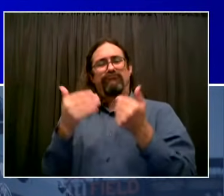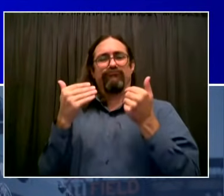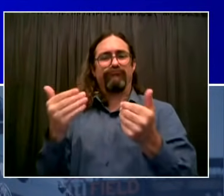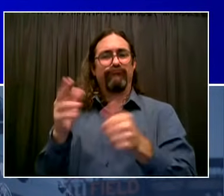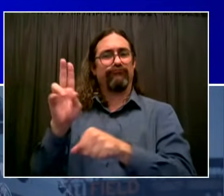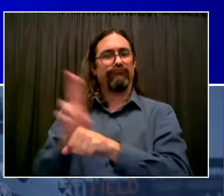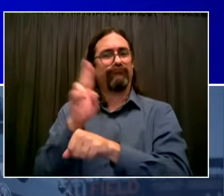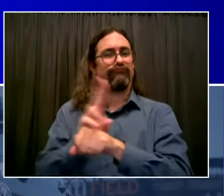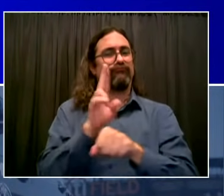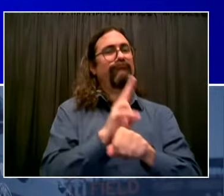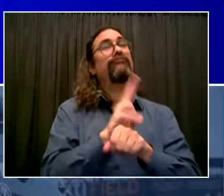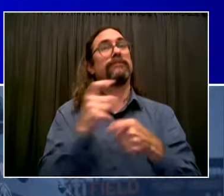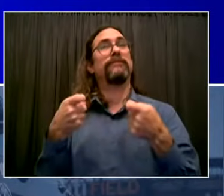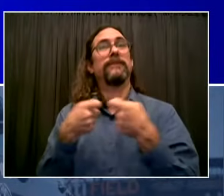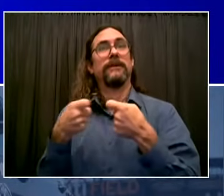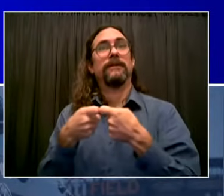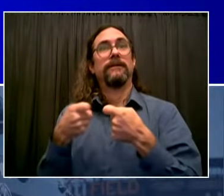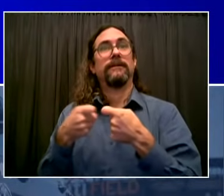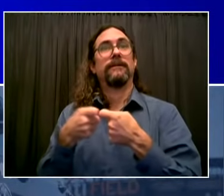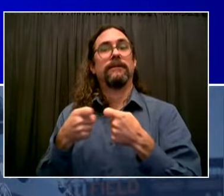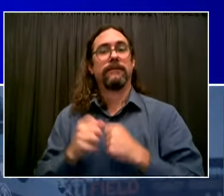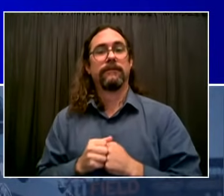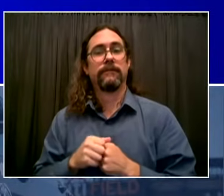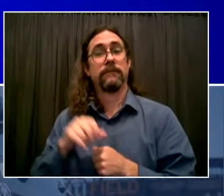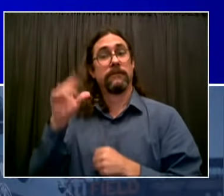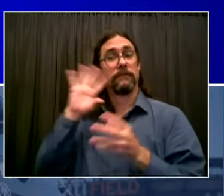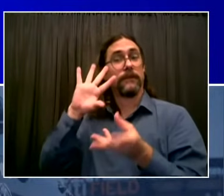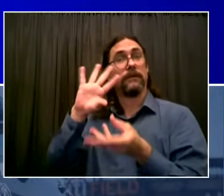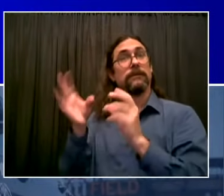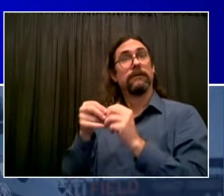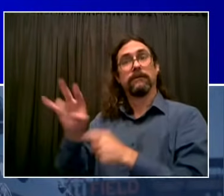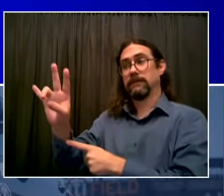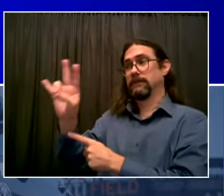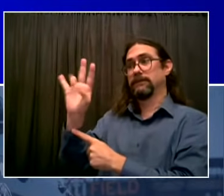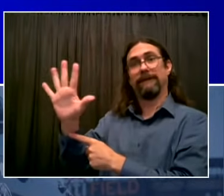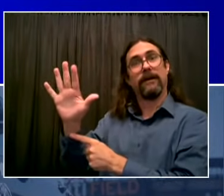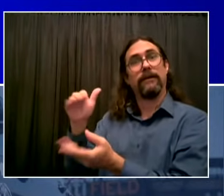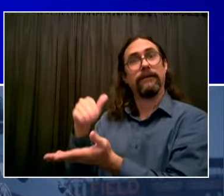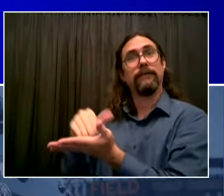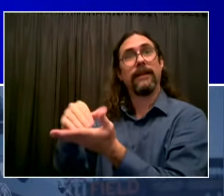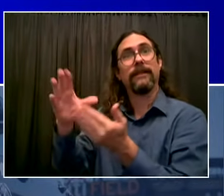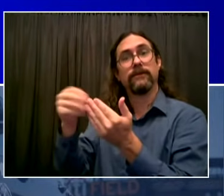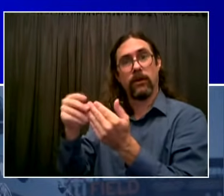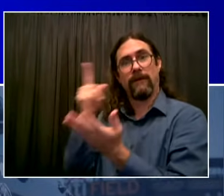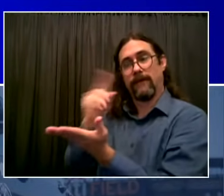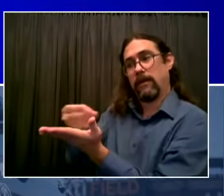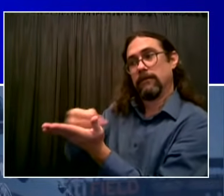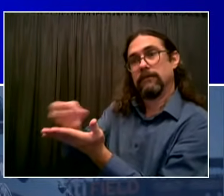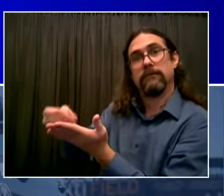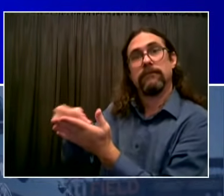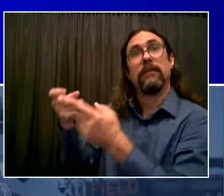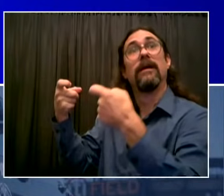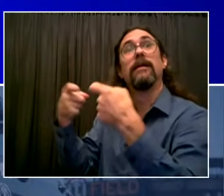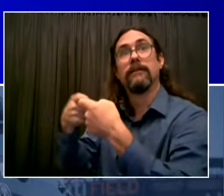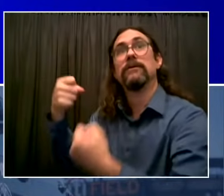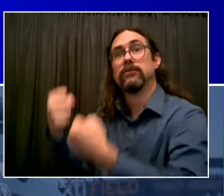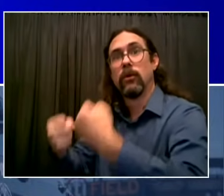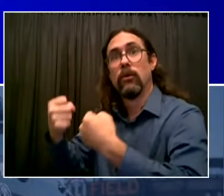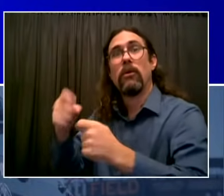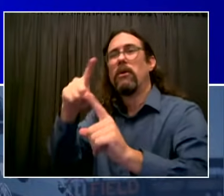MORE AND MORE. SO FIRST OF ALL $75 MILLION FOR ELECTRIC VEHICLES